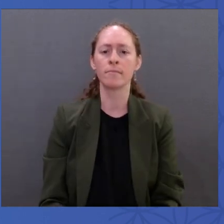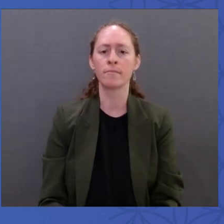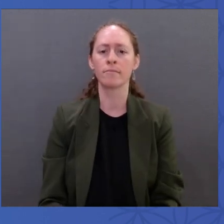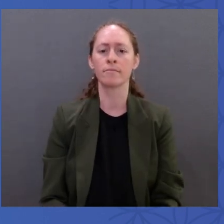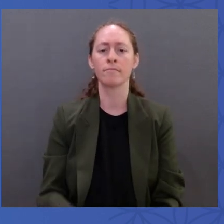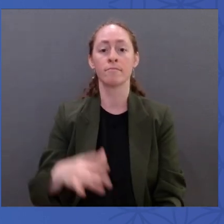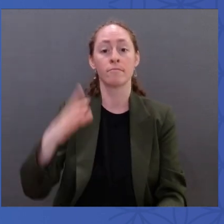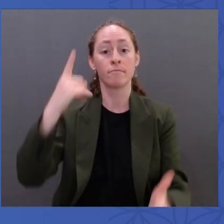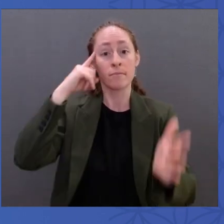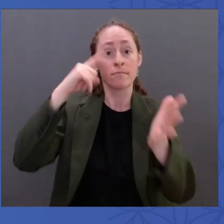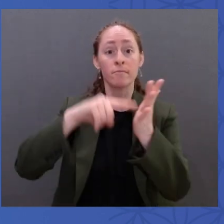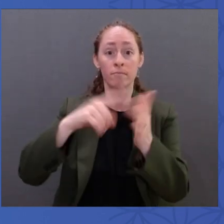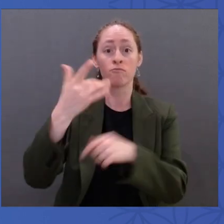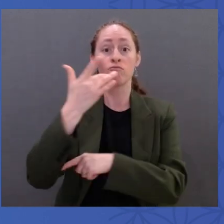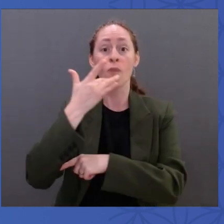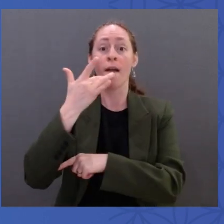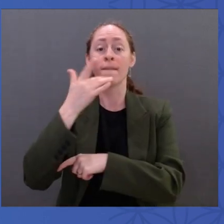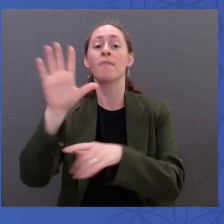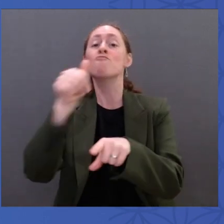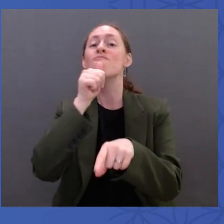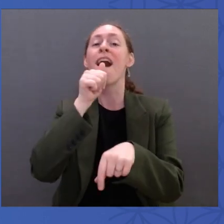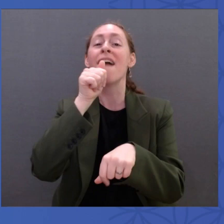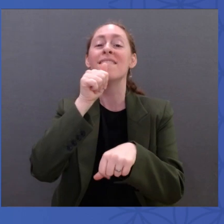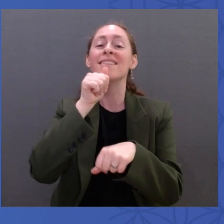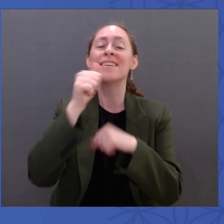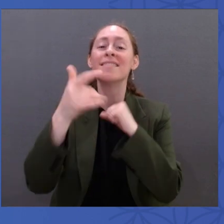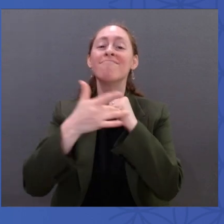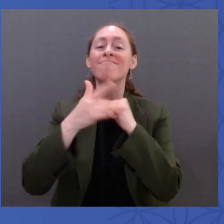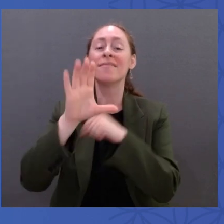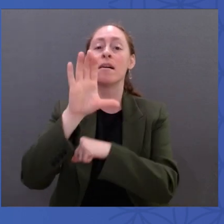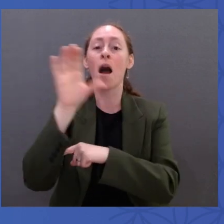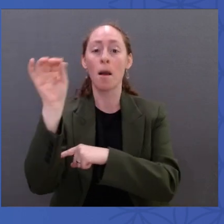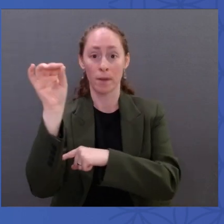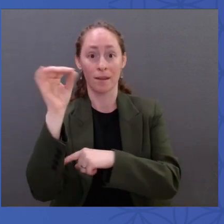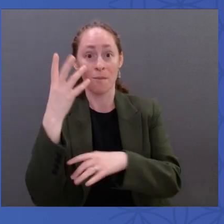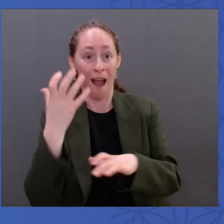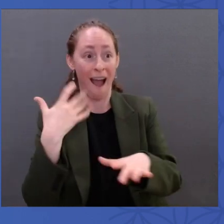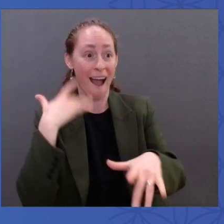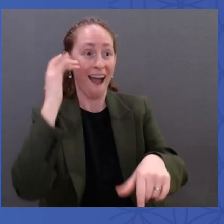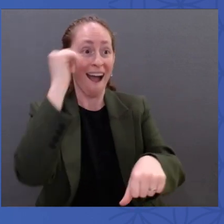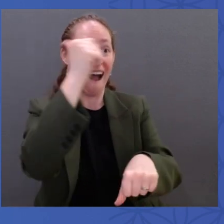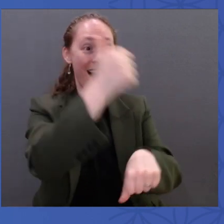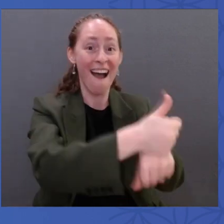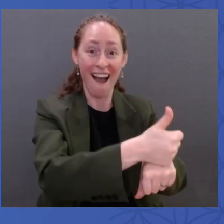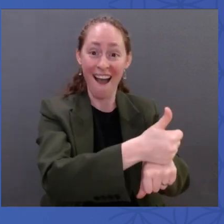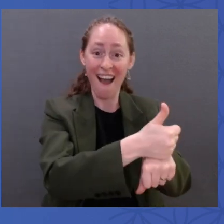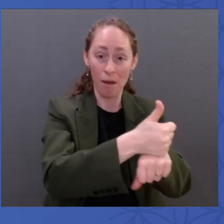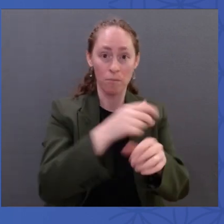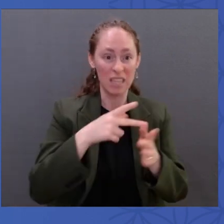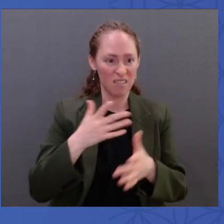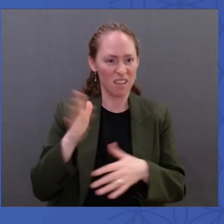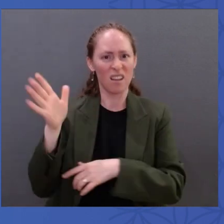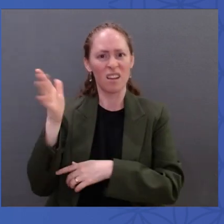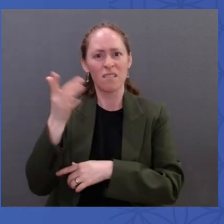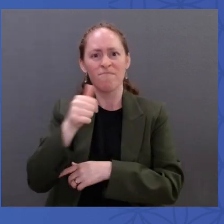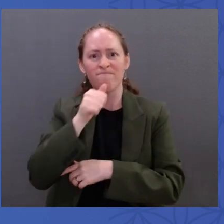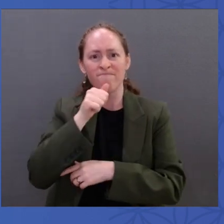Let's create a first-of-its-kind supply chain commitments to eliminate bottlenecks in critical supply chains